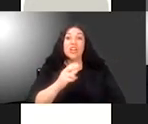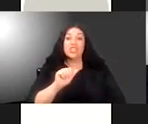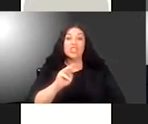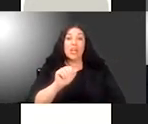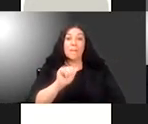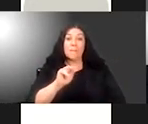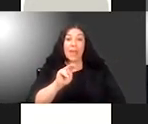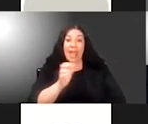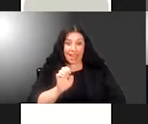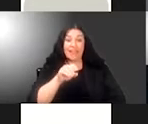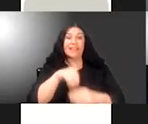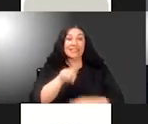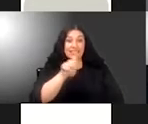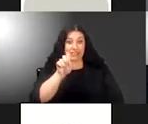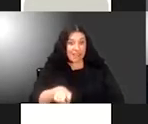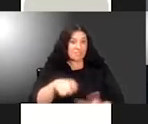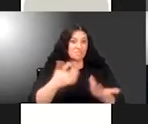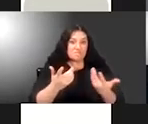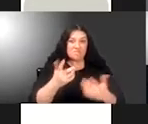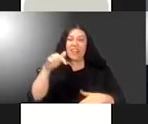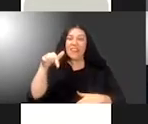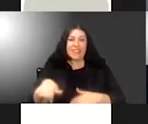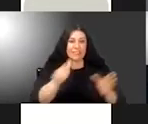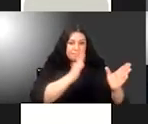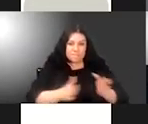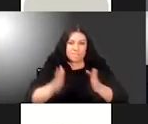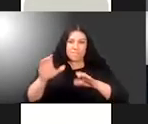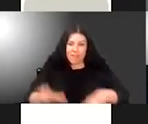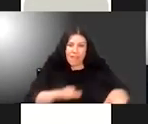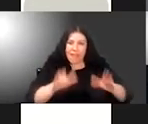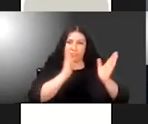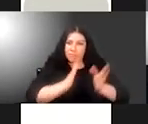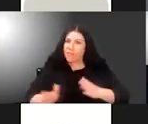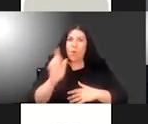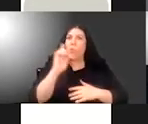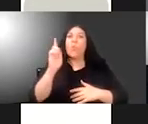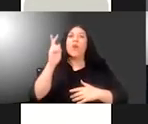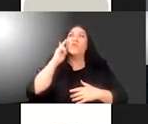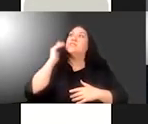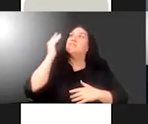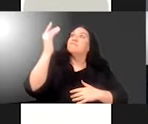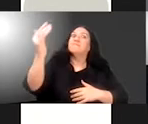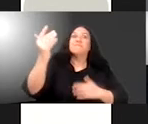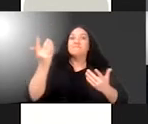Well, I think our movement is becoming a broader, more cross-disability community, which I think is very important. Actually --